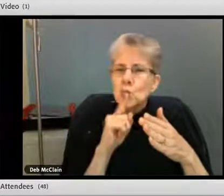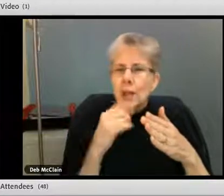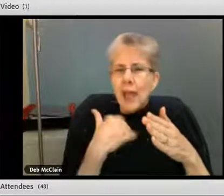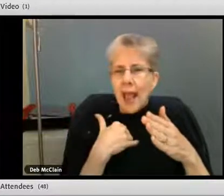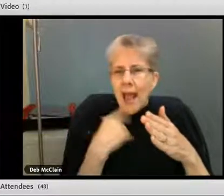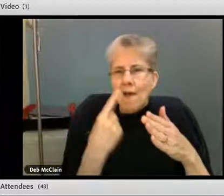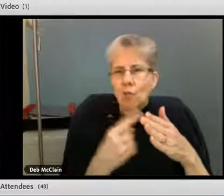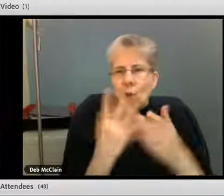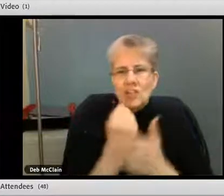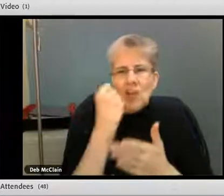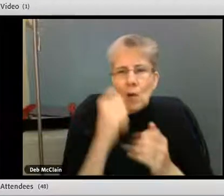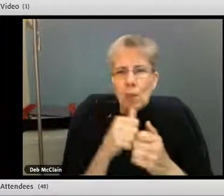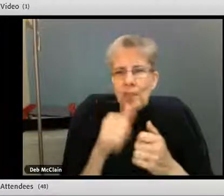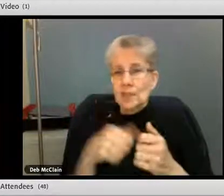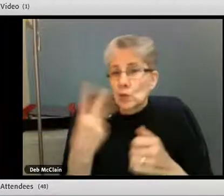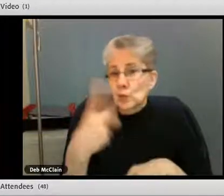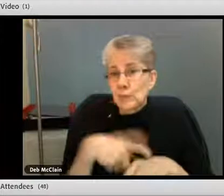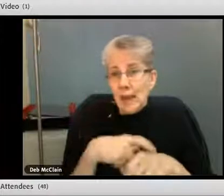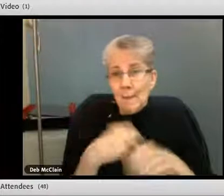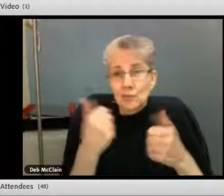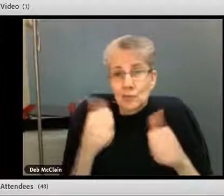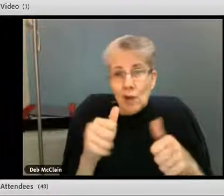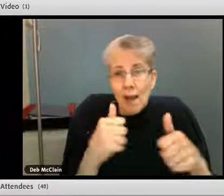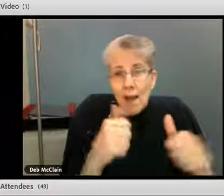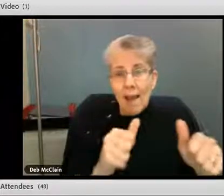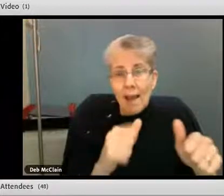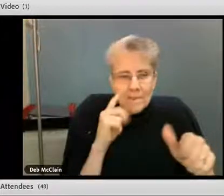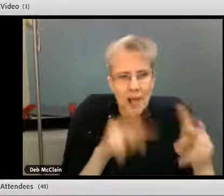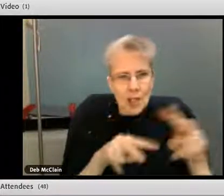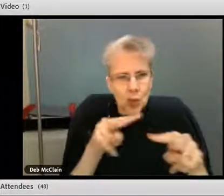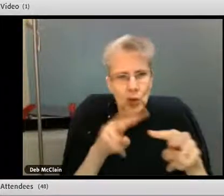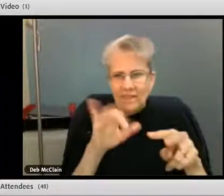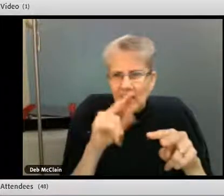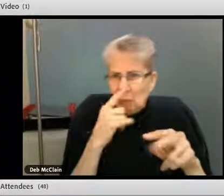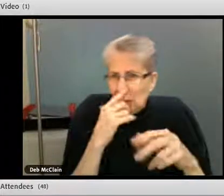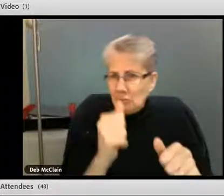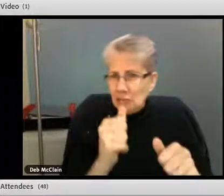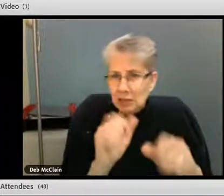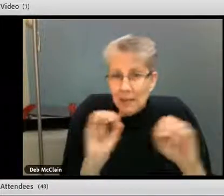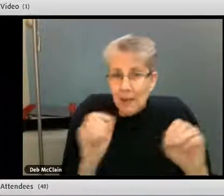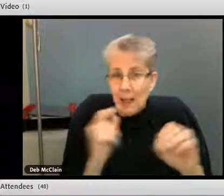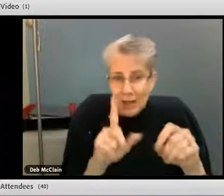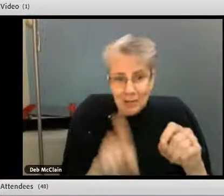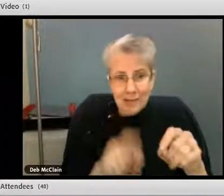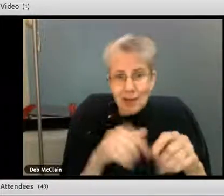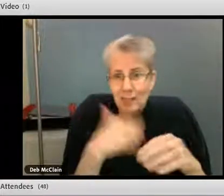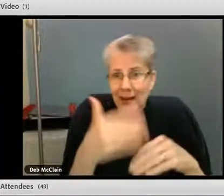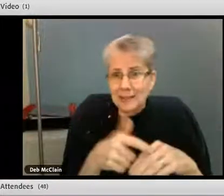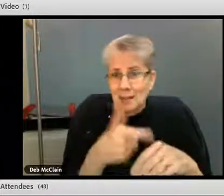If I look at your video, and it's not interesting, am I going to click on it the next time to watch it? Maybe, maybe not, so you want to think through